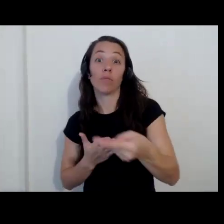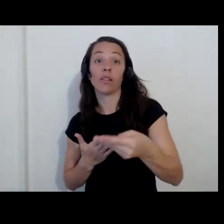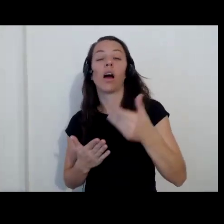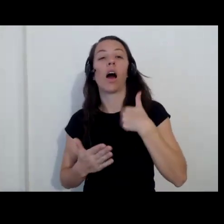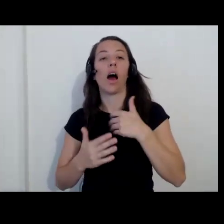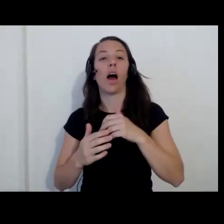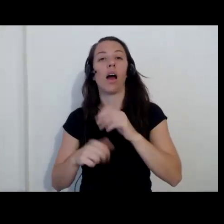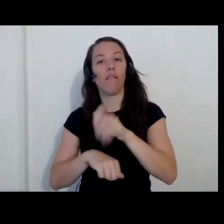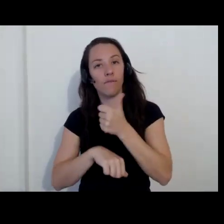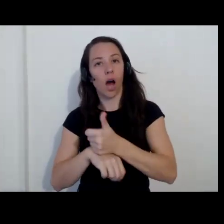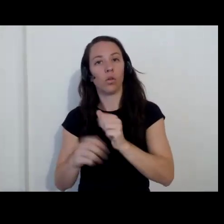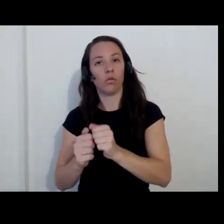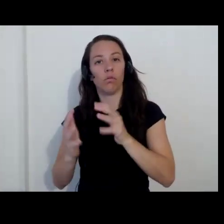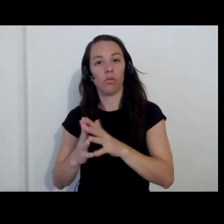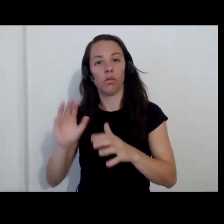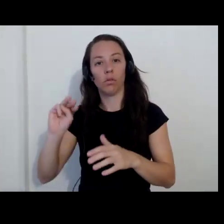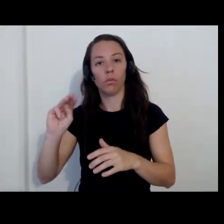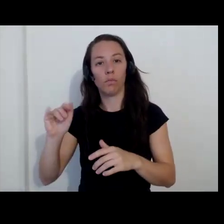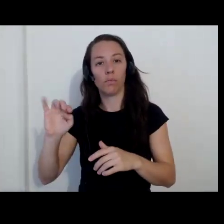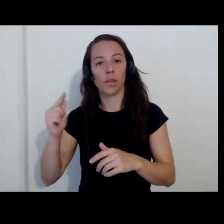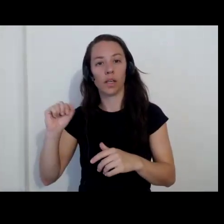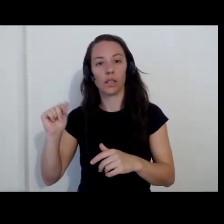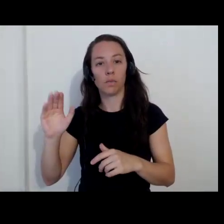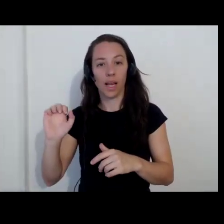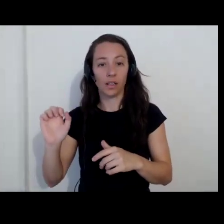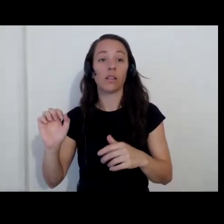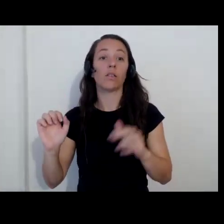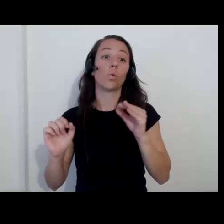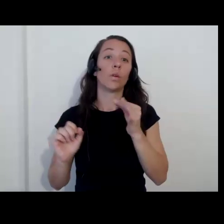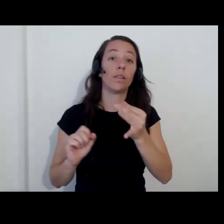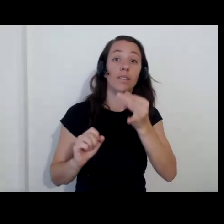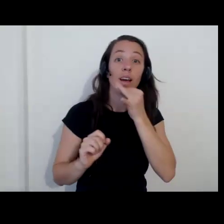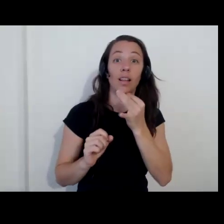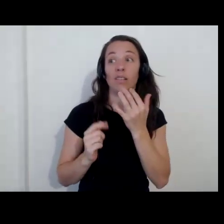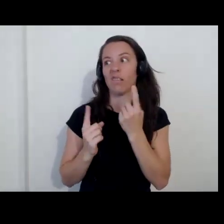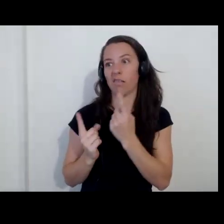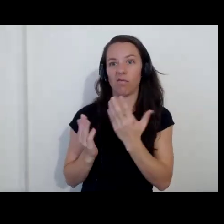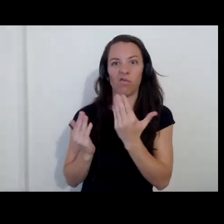We are a talent acquisition and learning platform for companies to train, access,